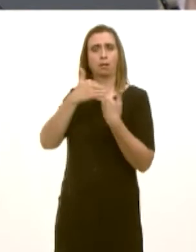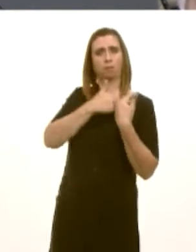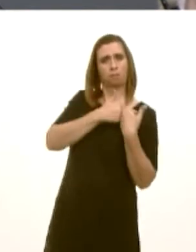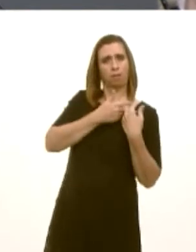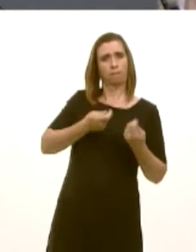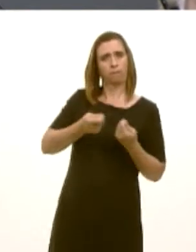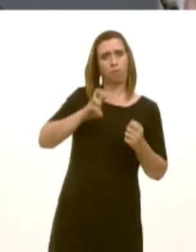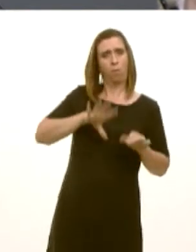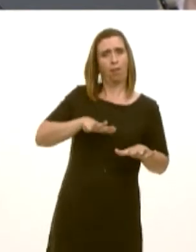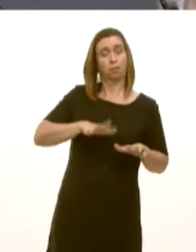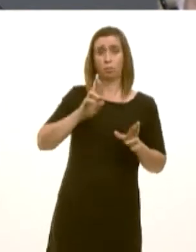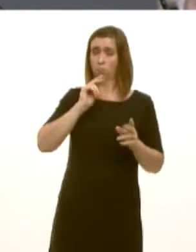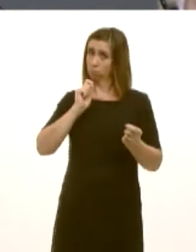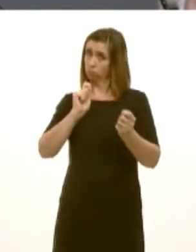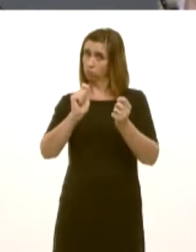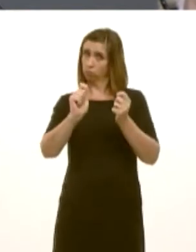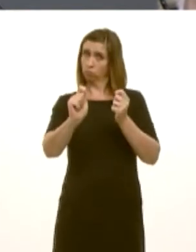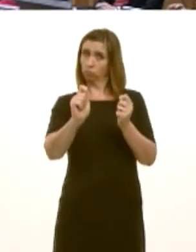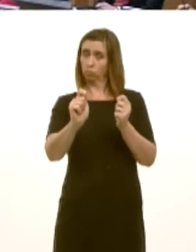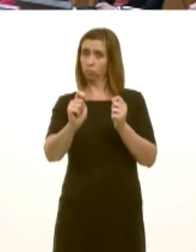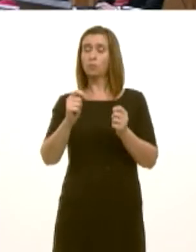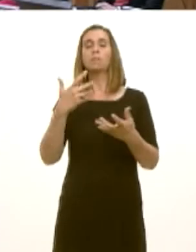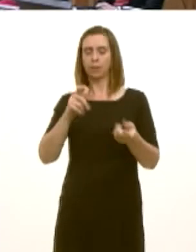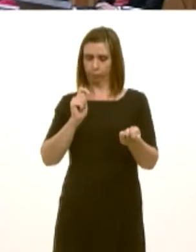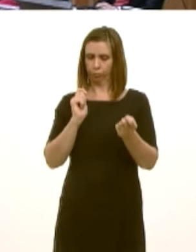Itís true to say that that was the case some time ago, but things have changed since then.